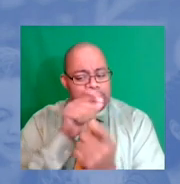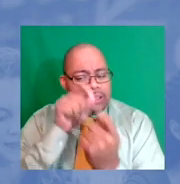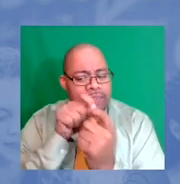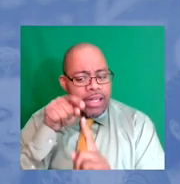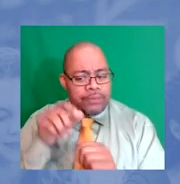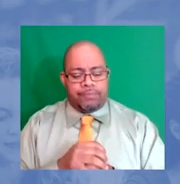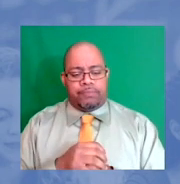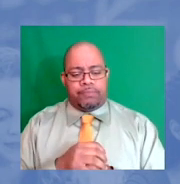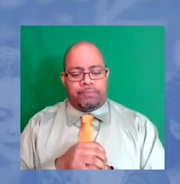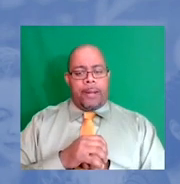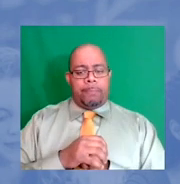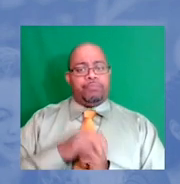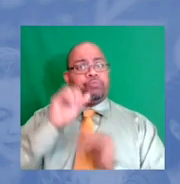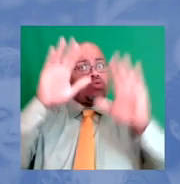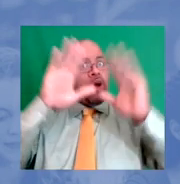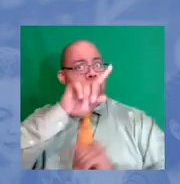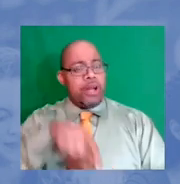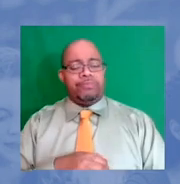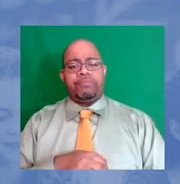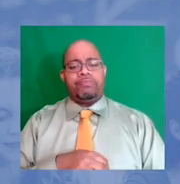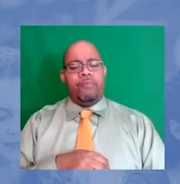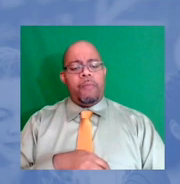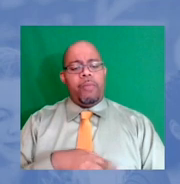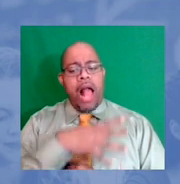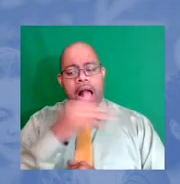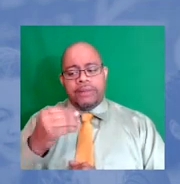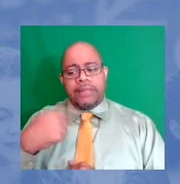GREAT QUESTION, CINDY. I'VE BEEN LISTENING TO THIS CONVERSATION AND